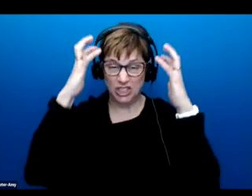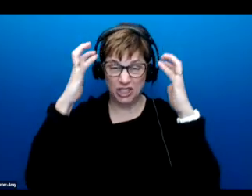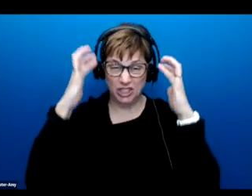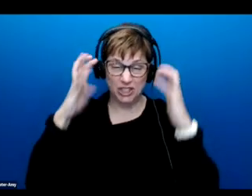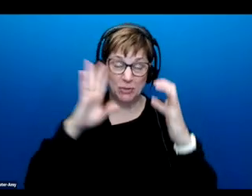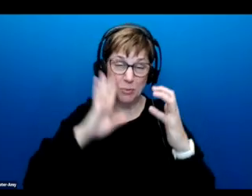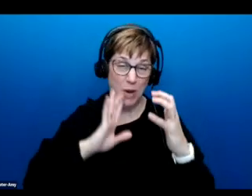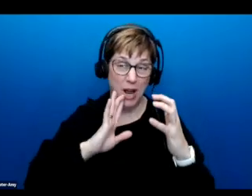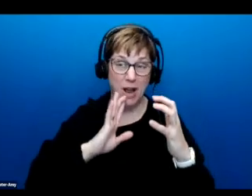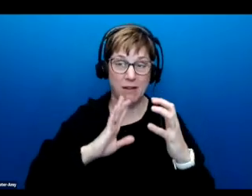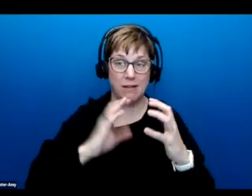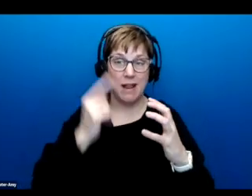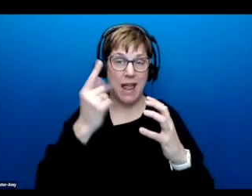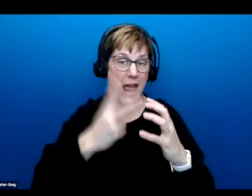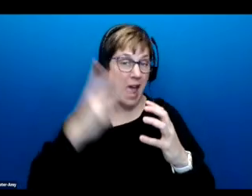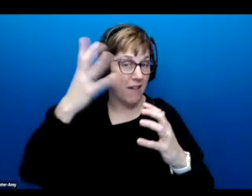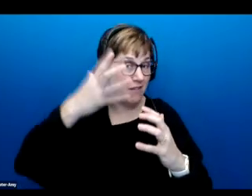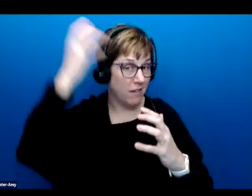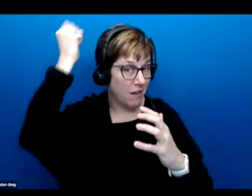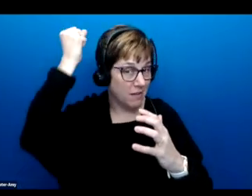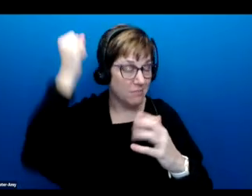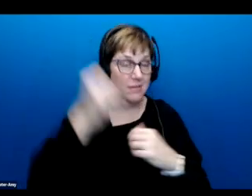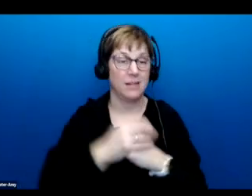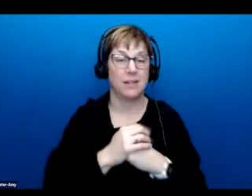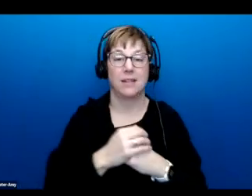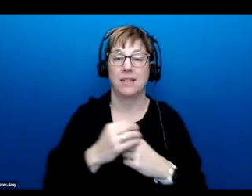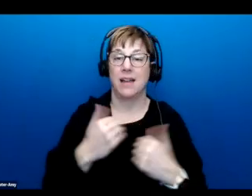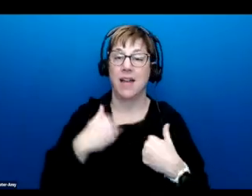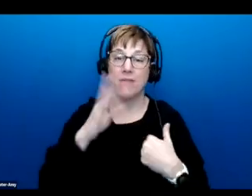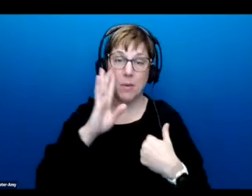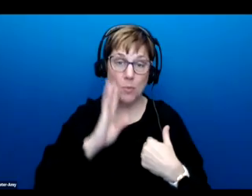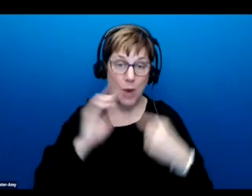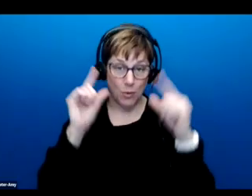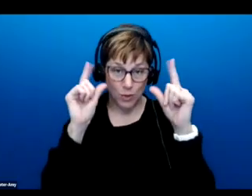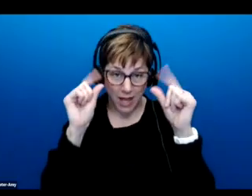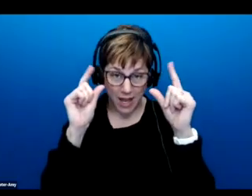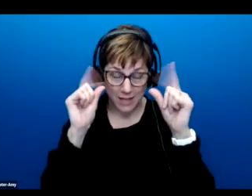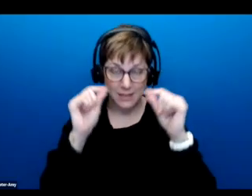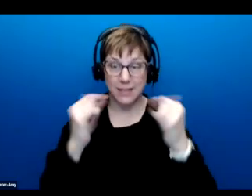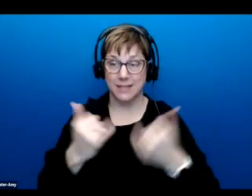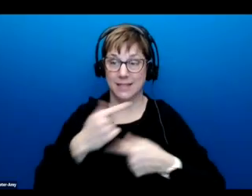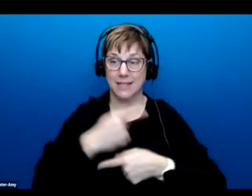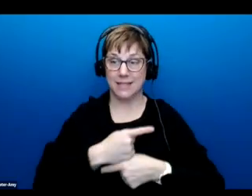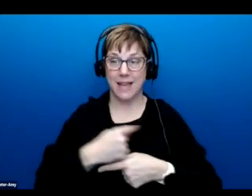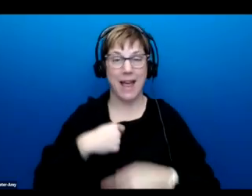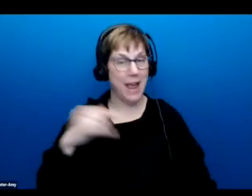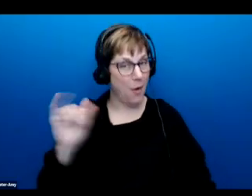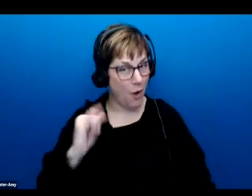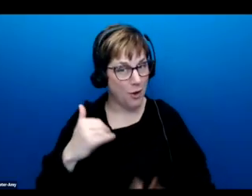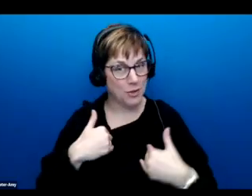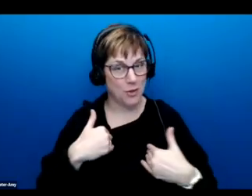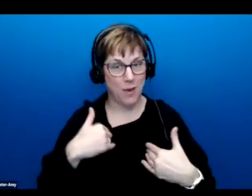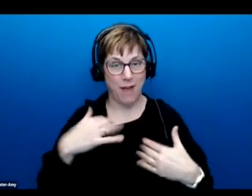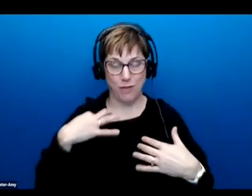that's in a half up ponytail. I wear brown glasses. And today, I, too, have a pattern shirt on.